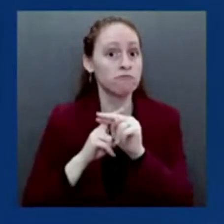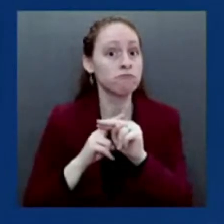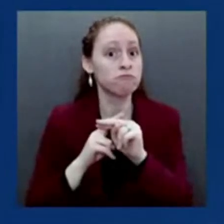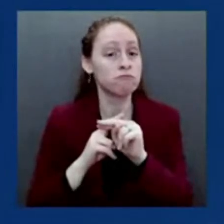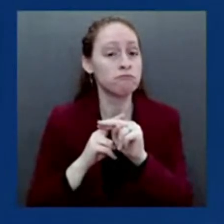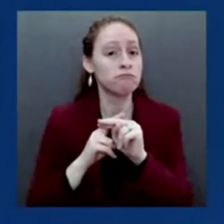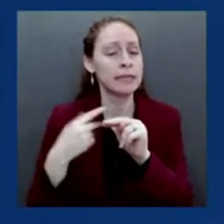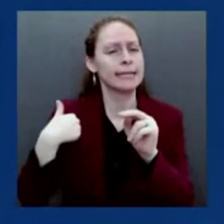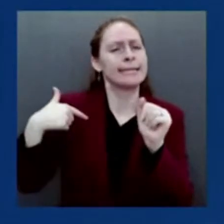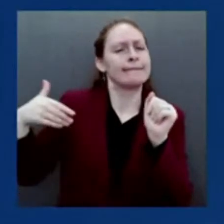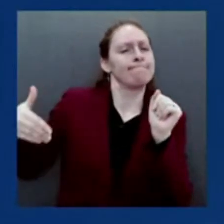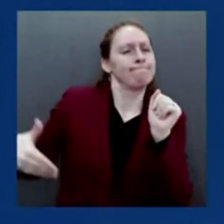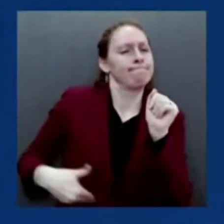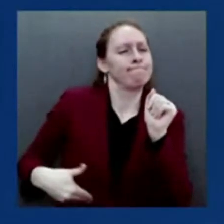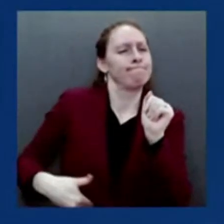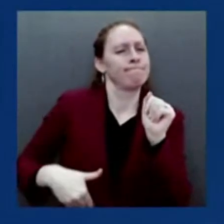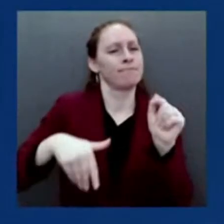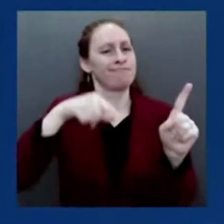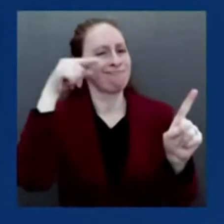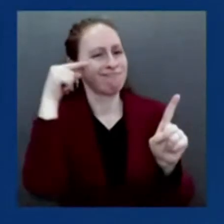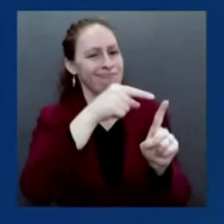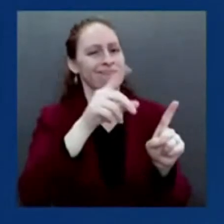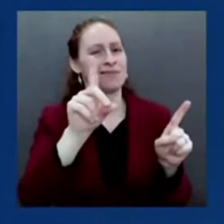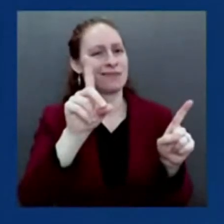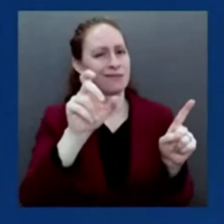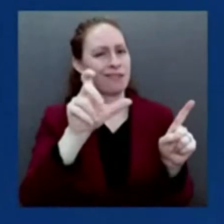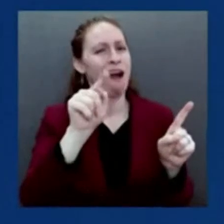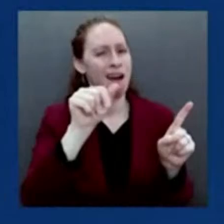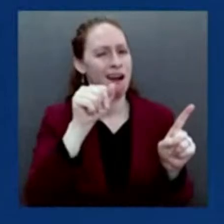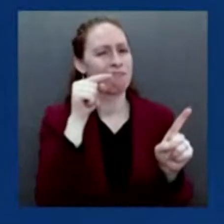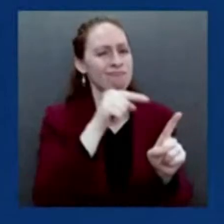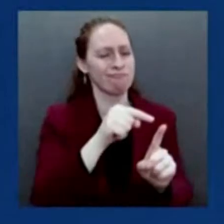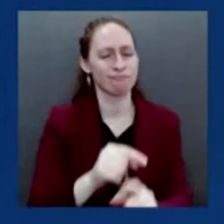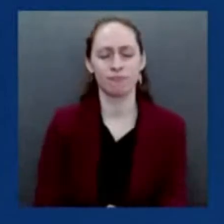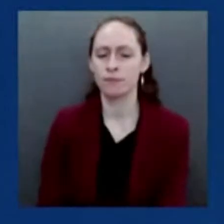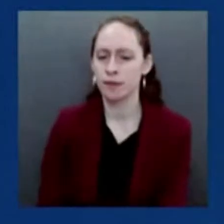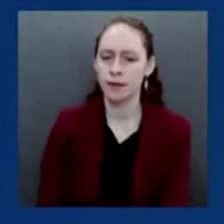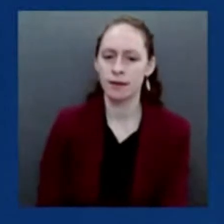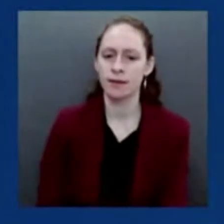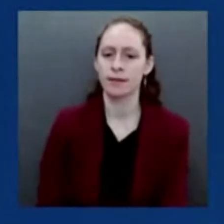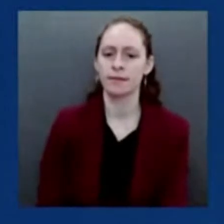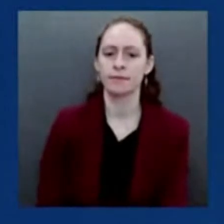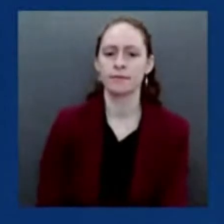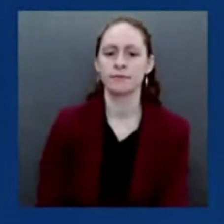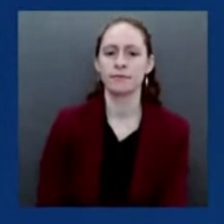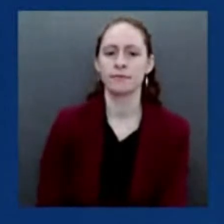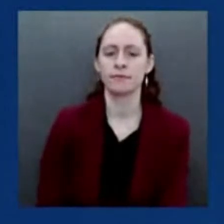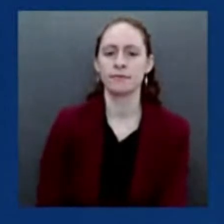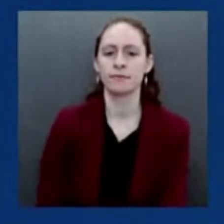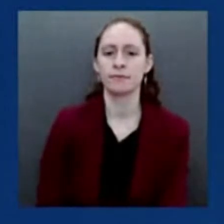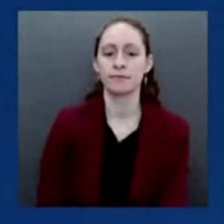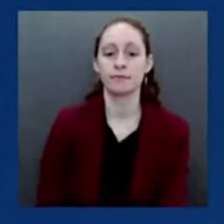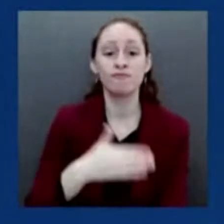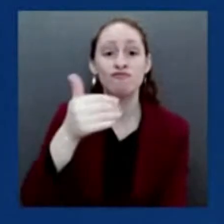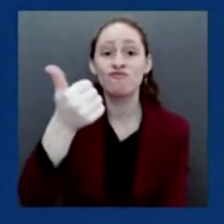DEATHS FROM OMICRON, BUT I SUSPECT THAT THAT THAT WE ARE SEEING NOW IS FROM DELTA.